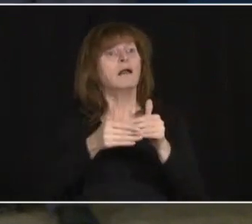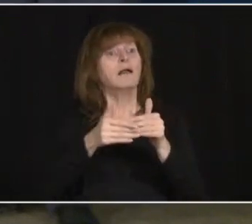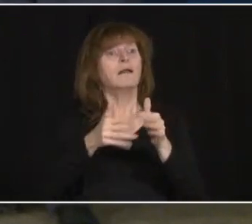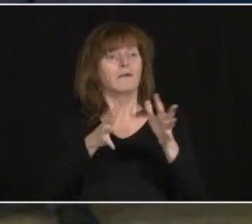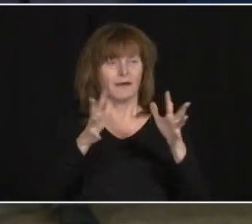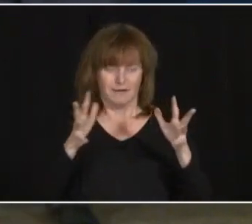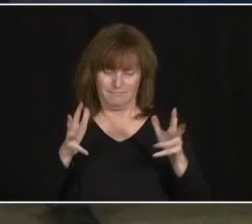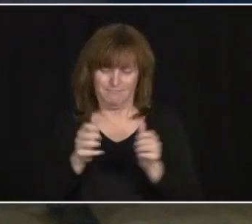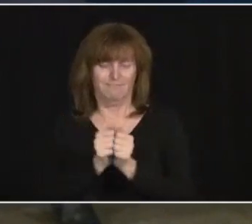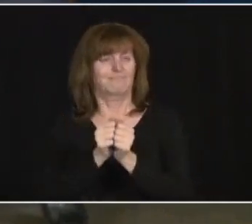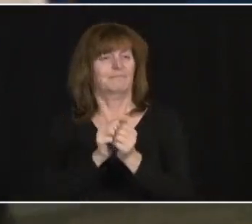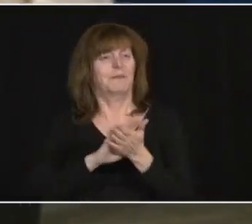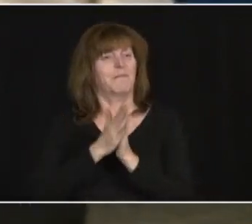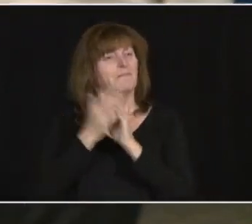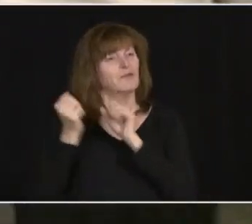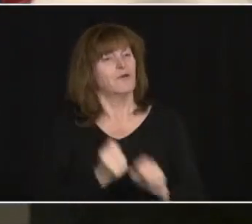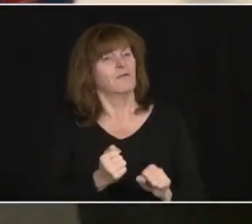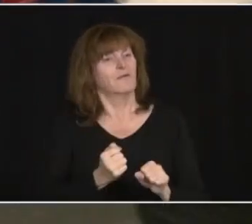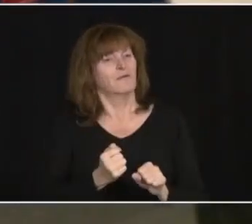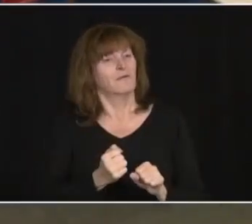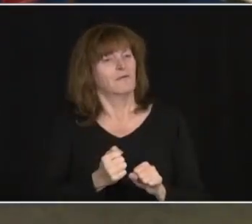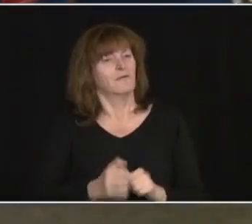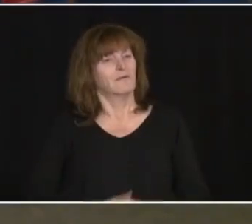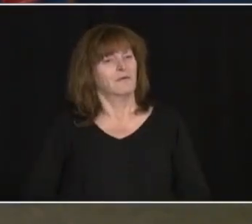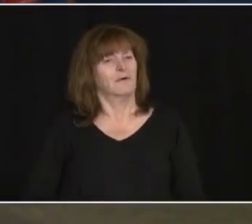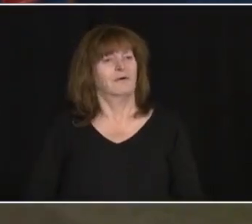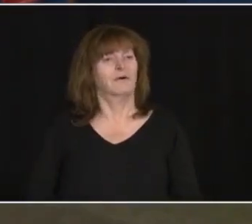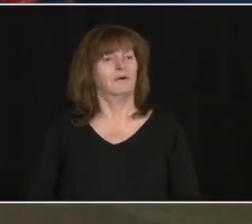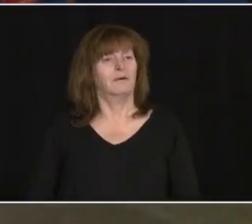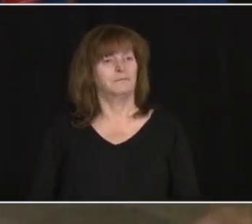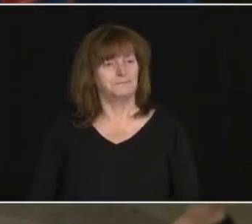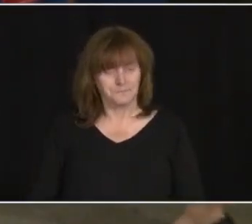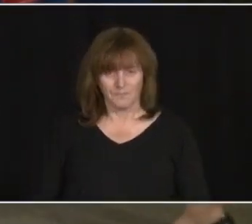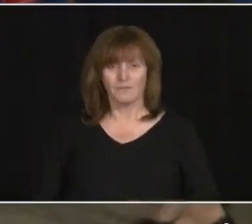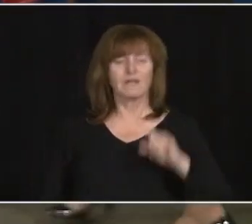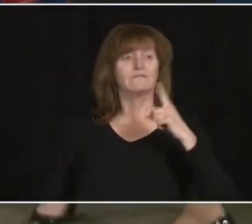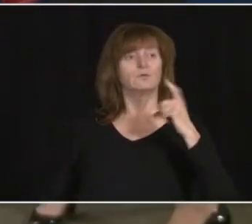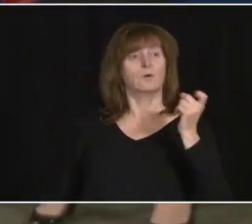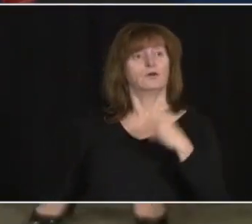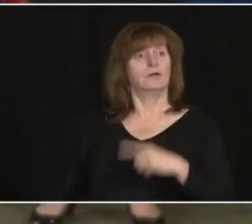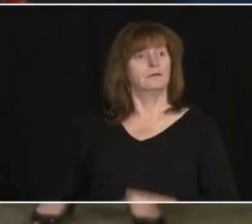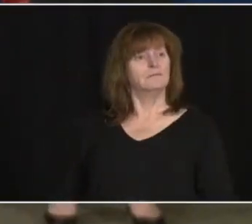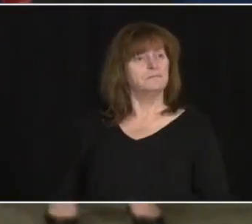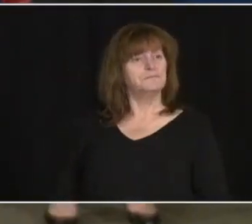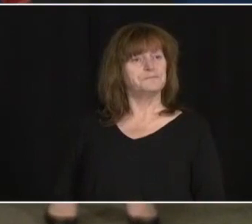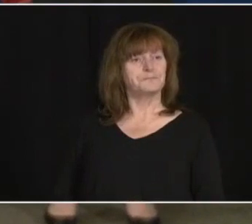questions. First question. Toronto Star.